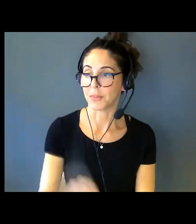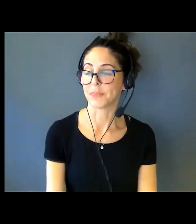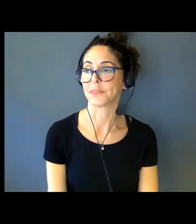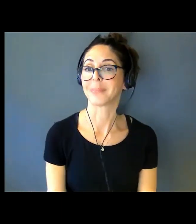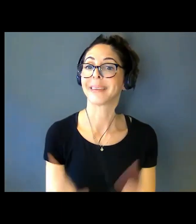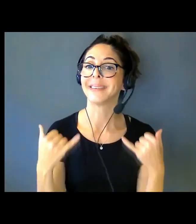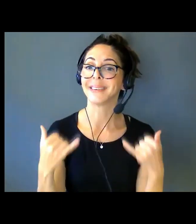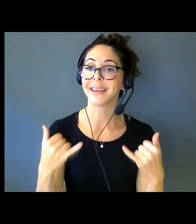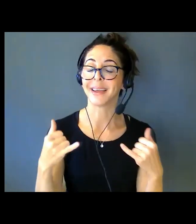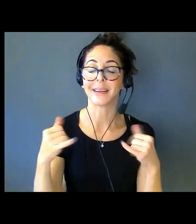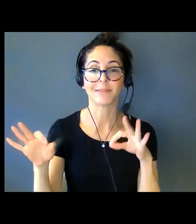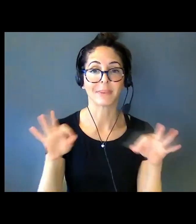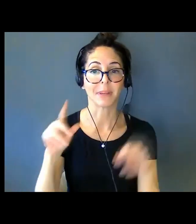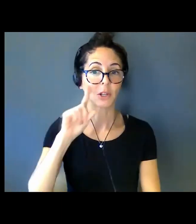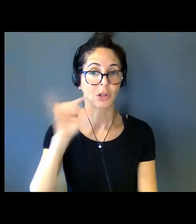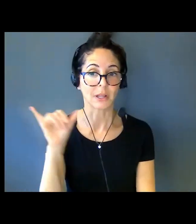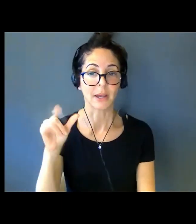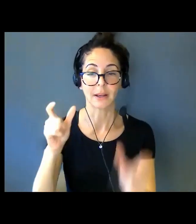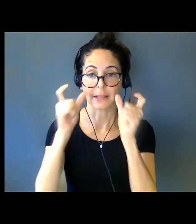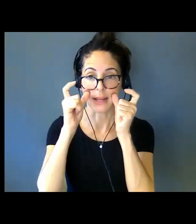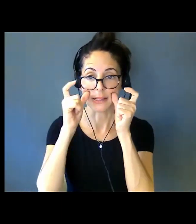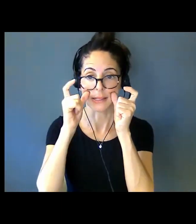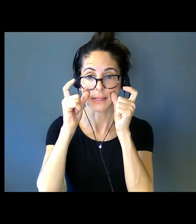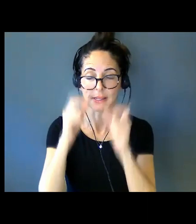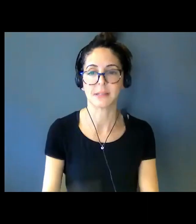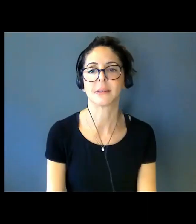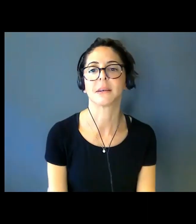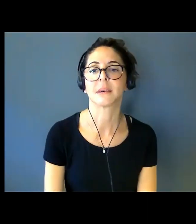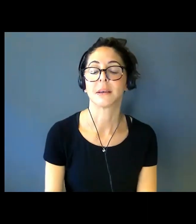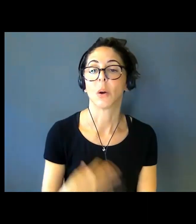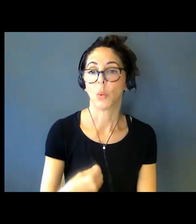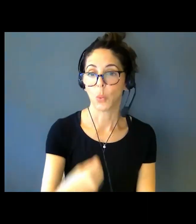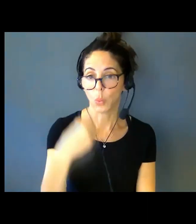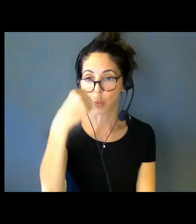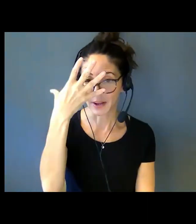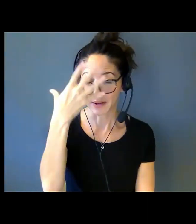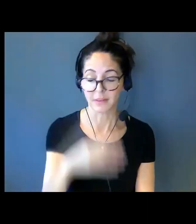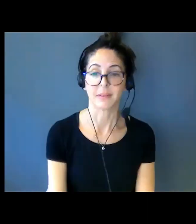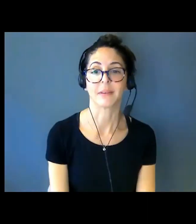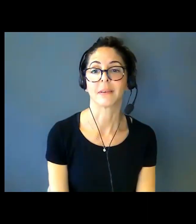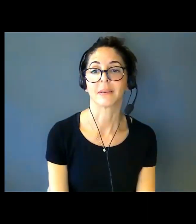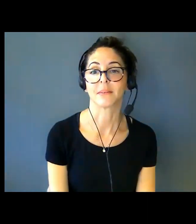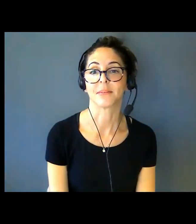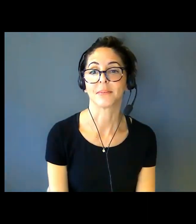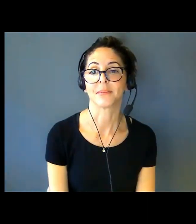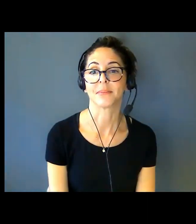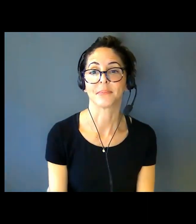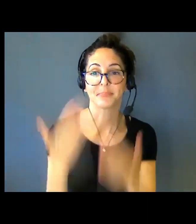glasses. I have an oval face. I am a white woman, I have medium length brown hair, and I’m standing,